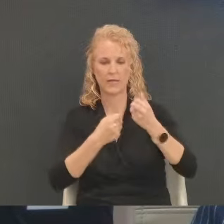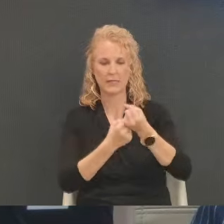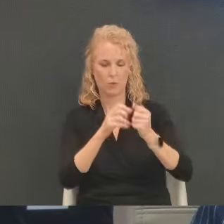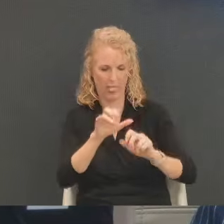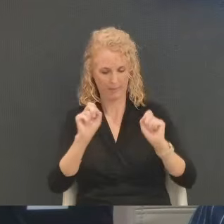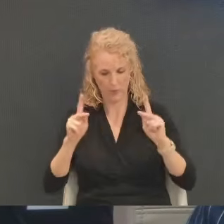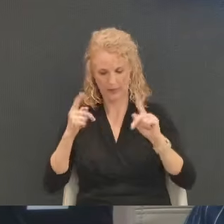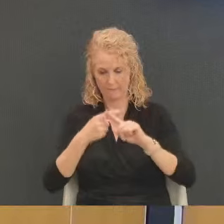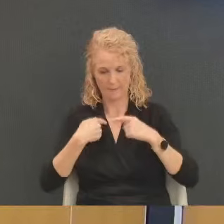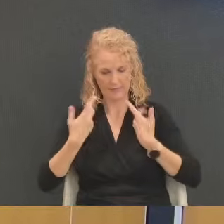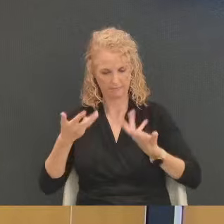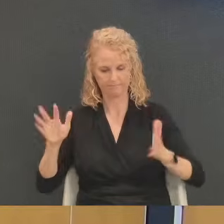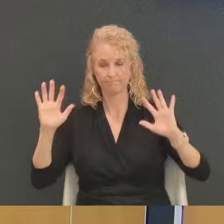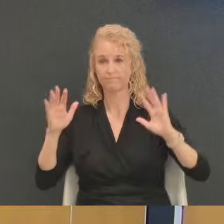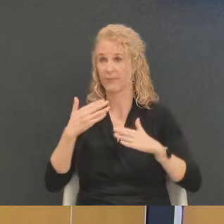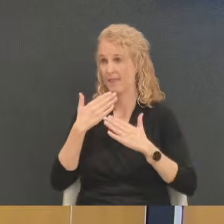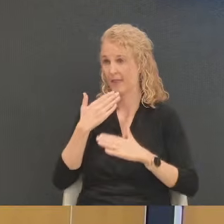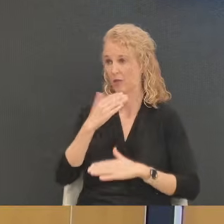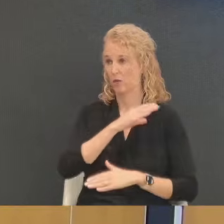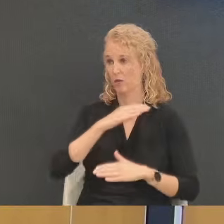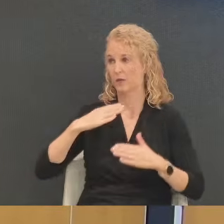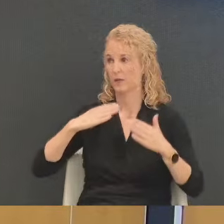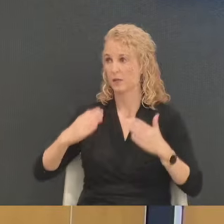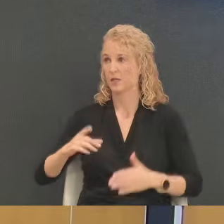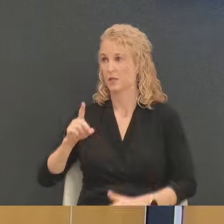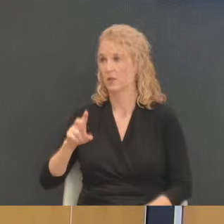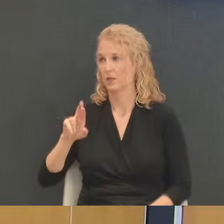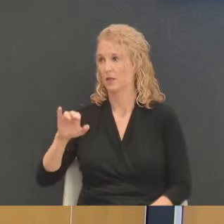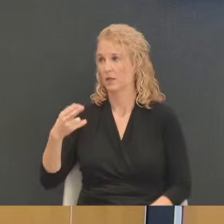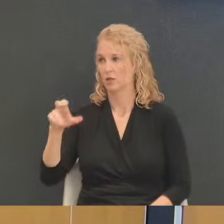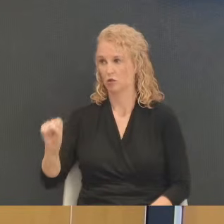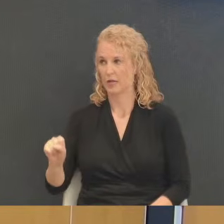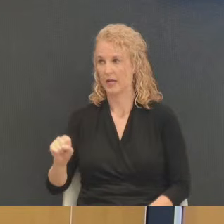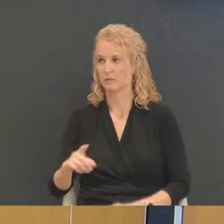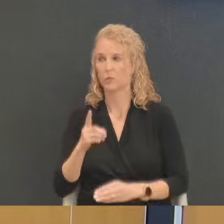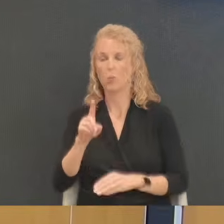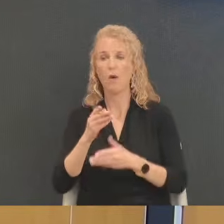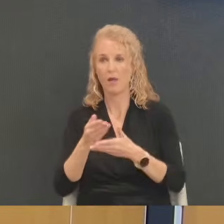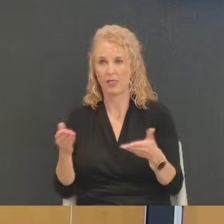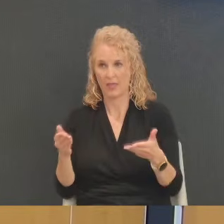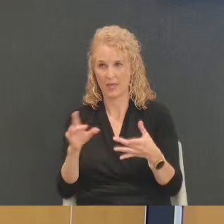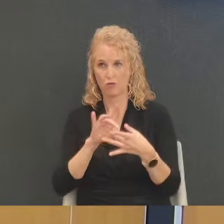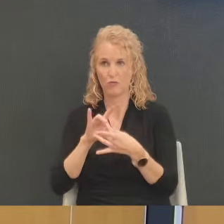on these. Thank you. Commissioner Driehaus. Yeah, just just one thing related to the elevators.